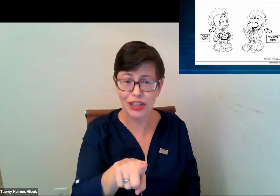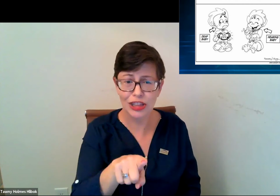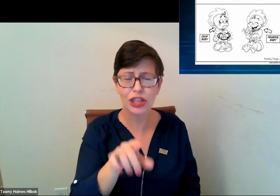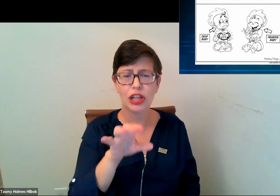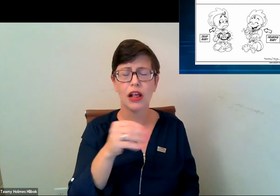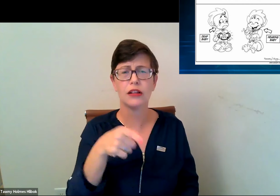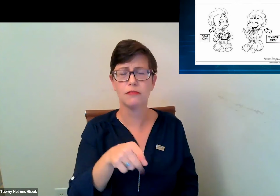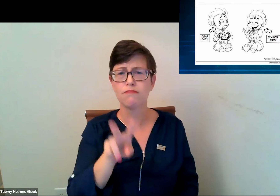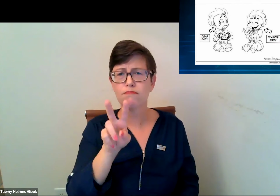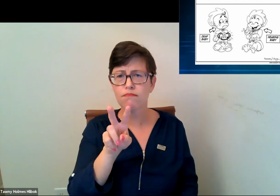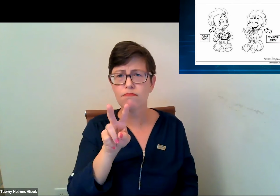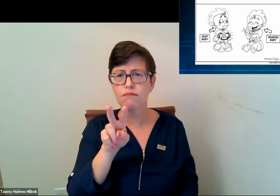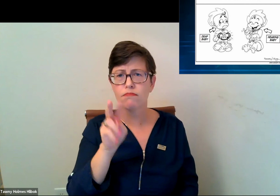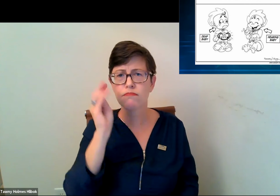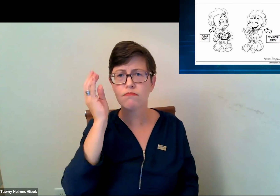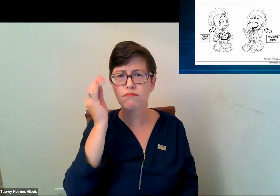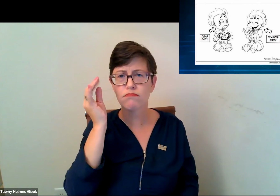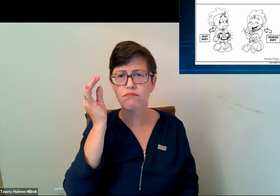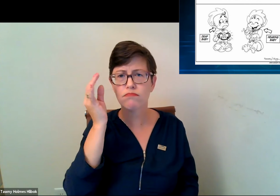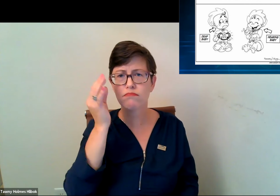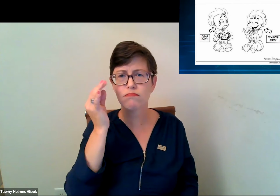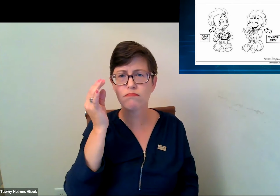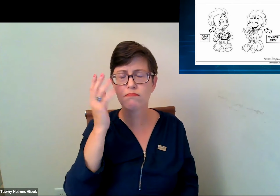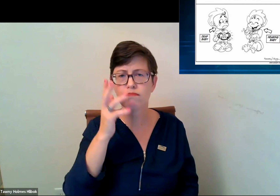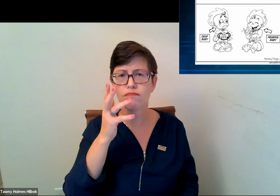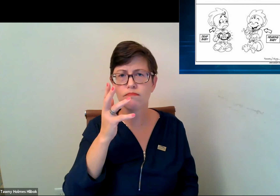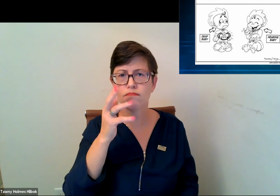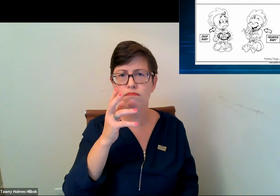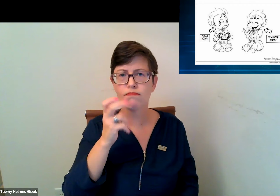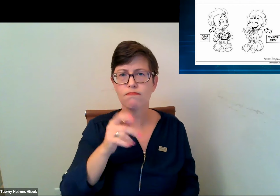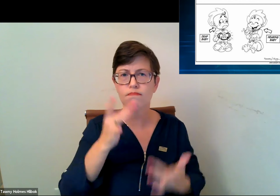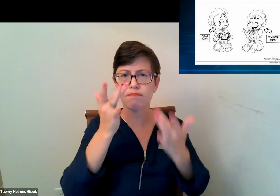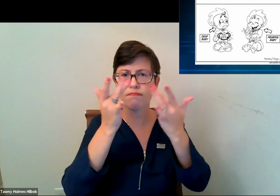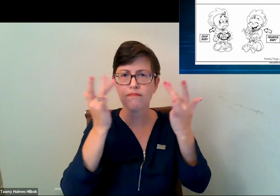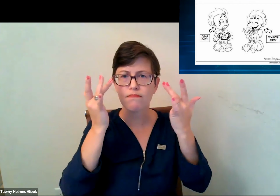If you talk to a deaf child and you ask a deaf child a question, they have to process the question.